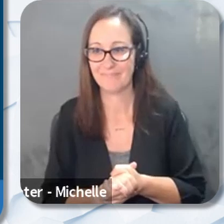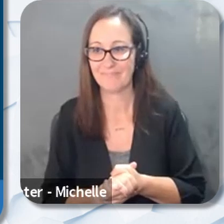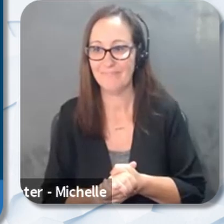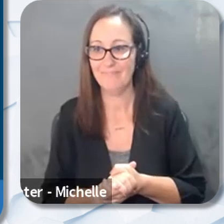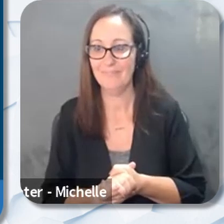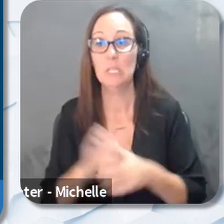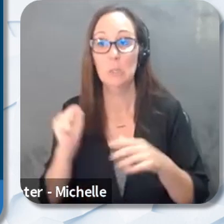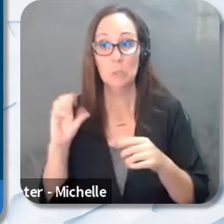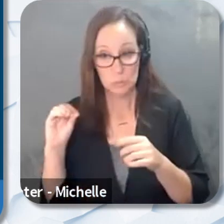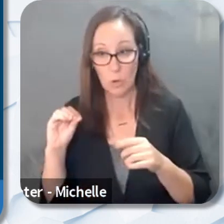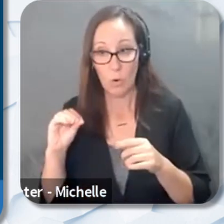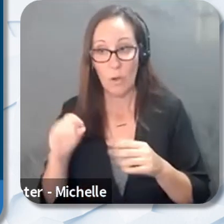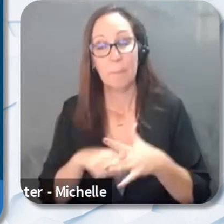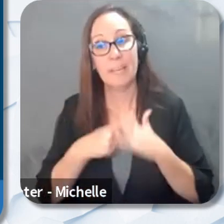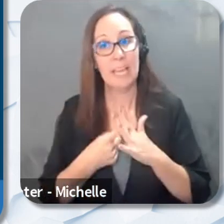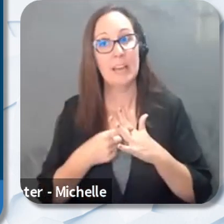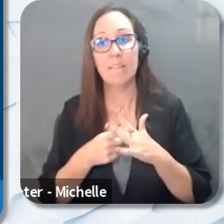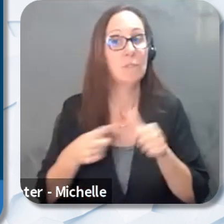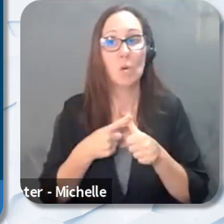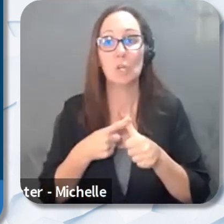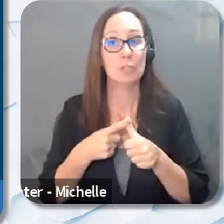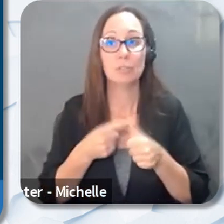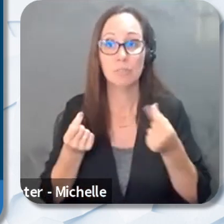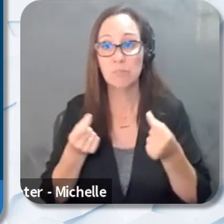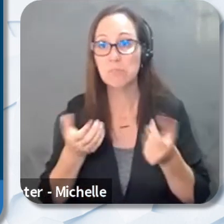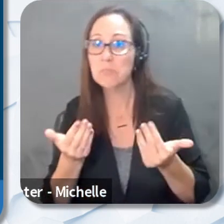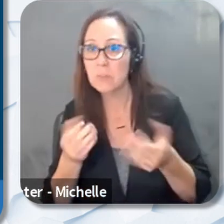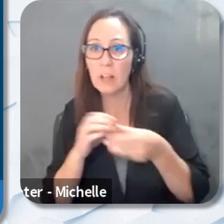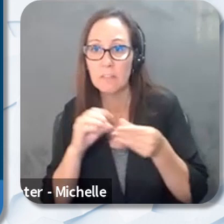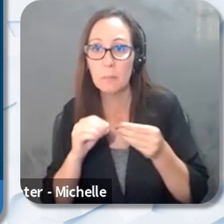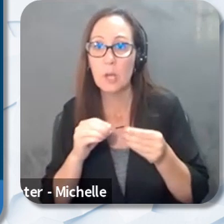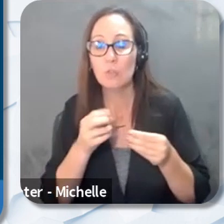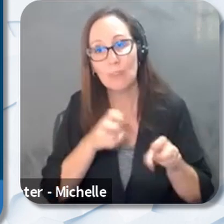So, to begin with, tell us a little bit about transitional kindergarten expansion